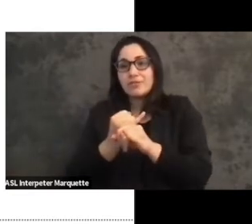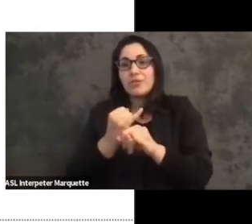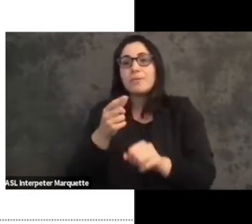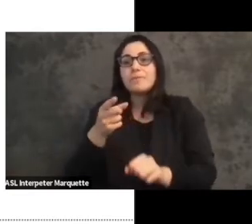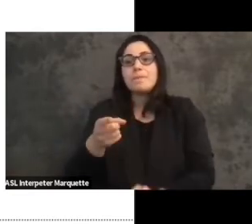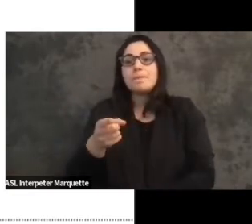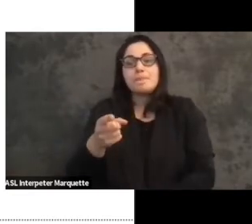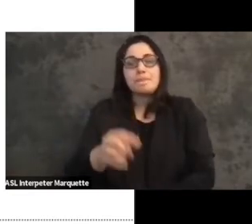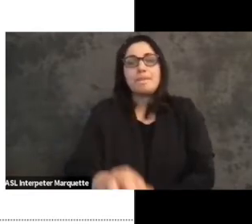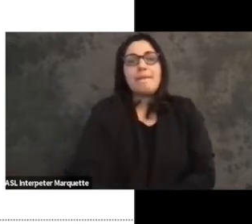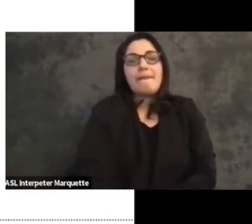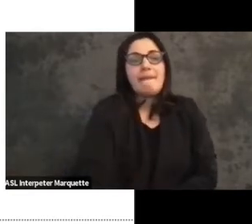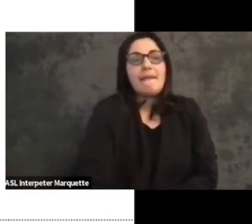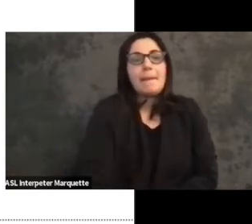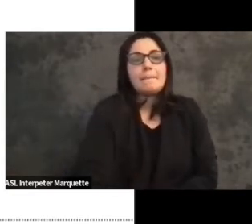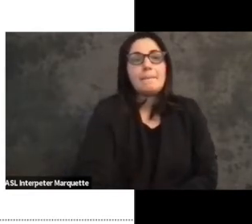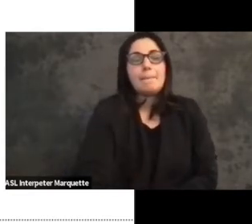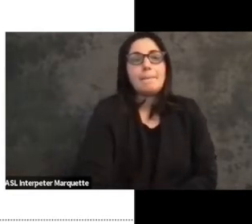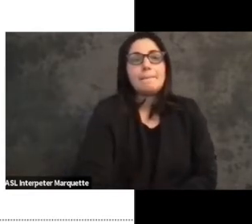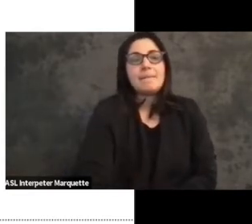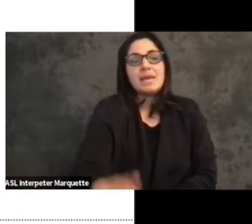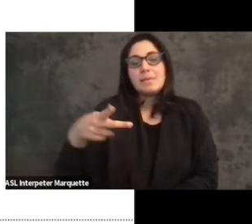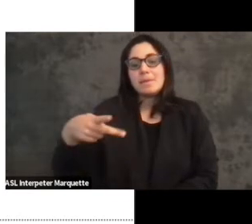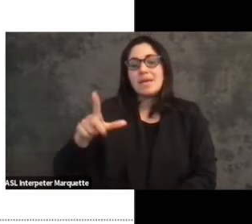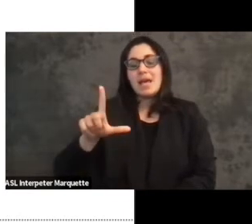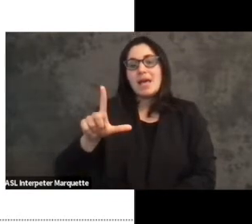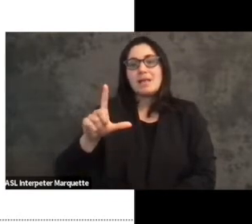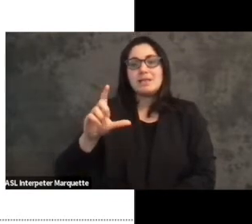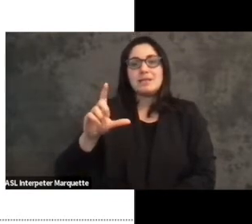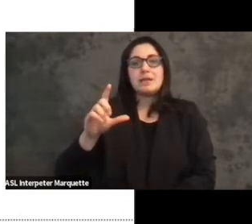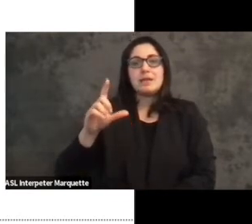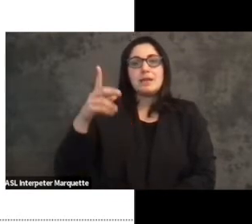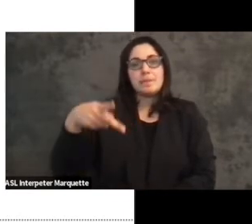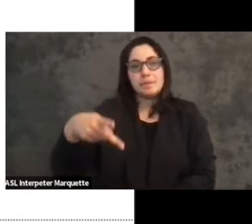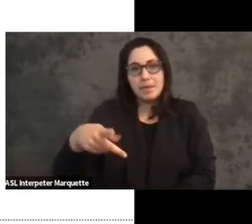and published papers on Long COVID including Characterizing Long Covid And An International